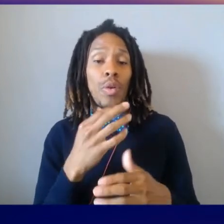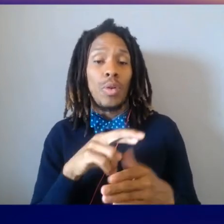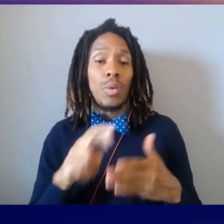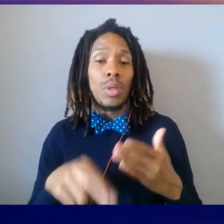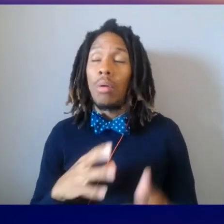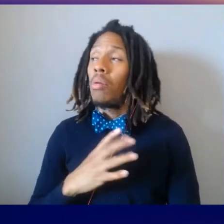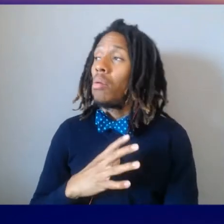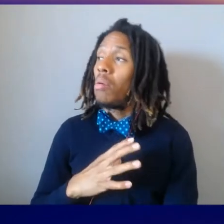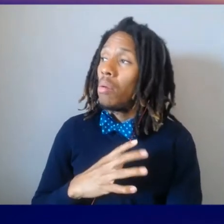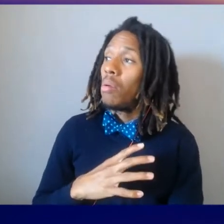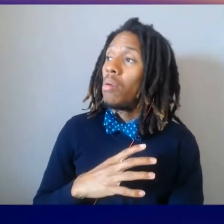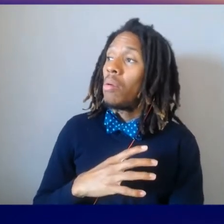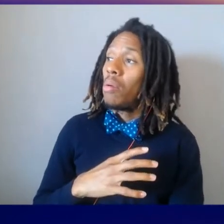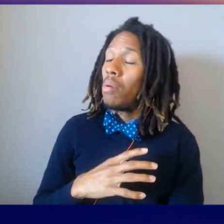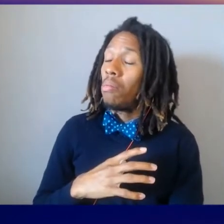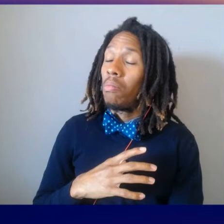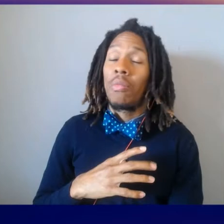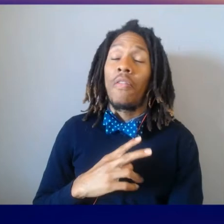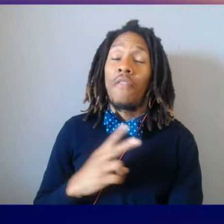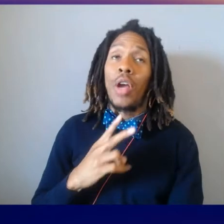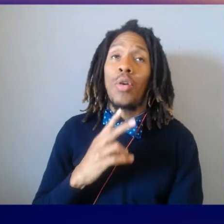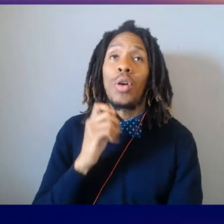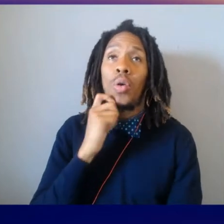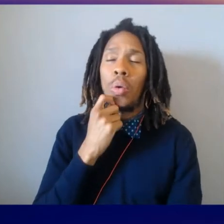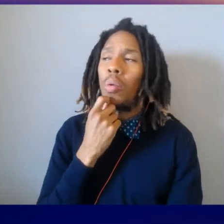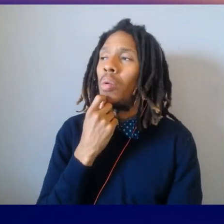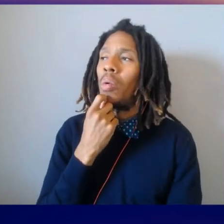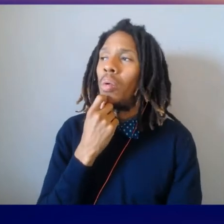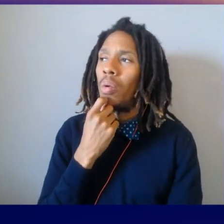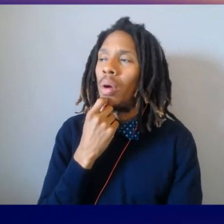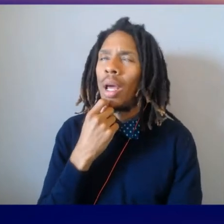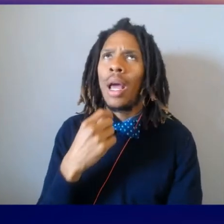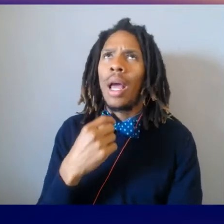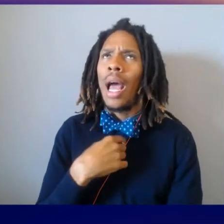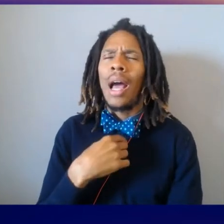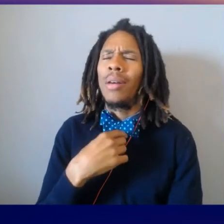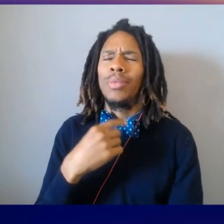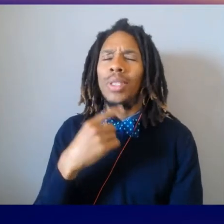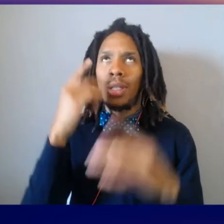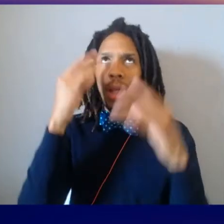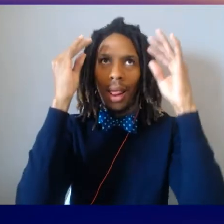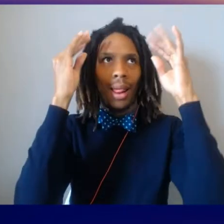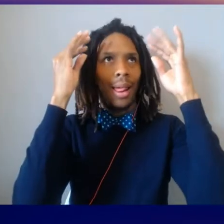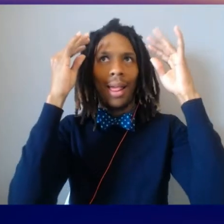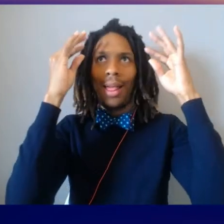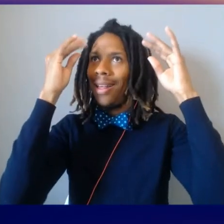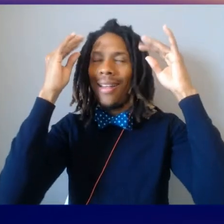Very cool. All right. I mean, I can think of all of the cool things you can do. I mean, you can probably wire this in serverless